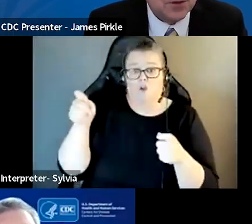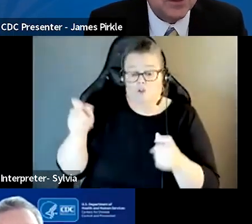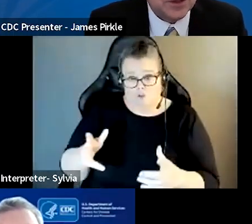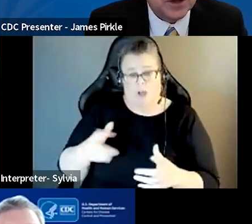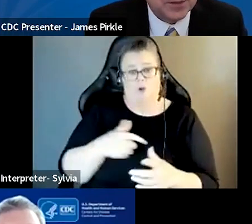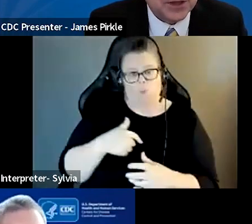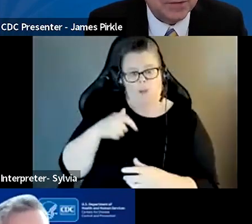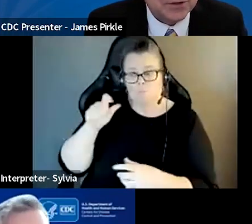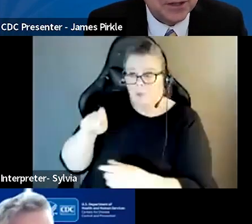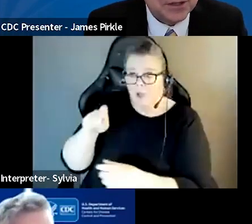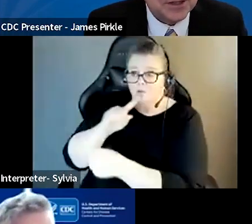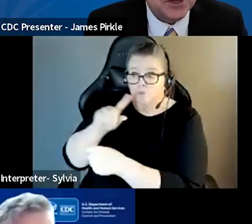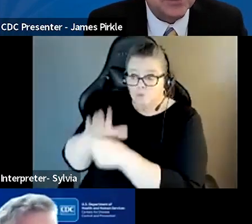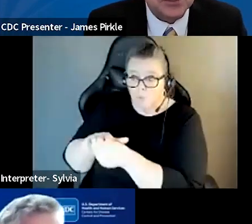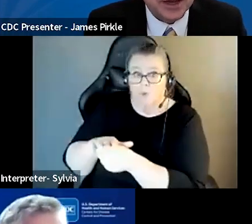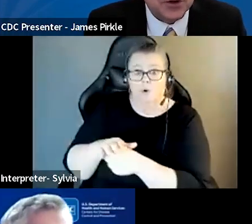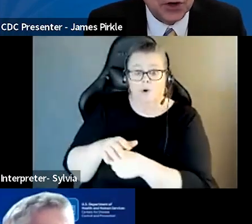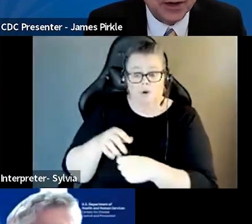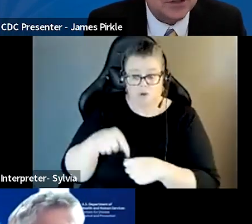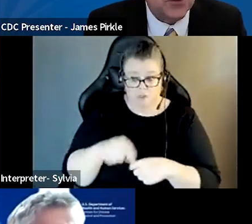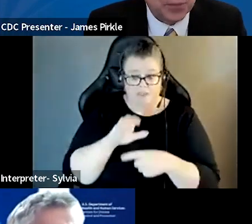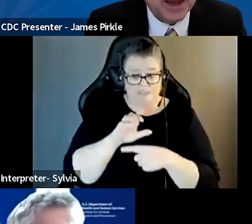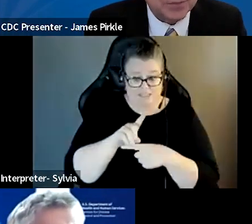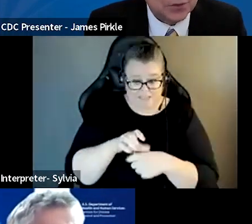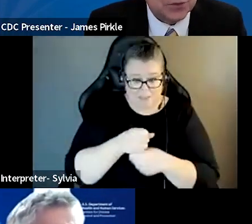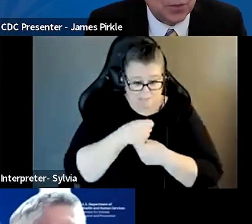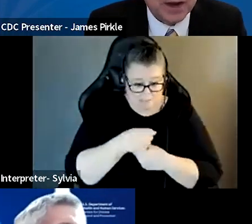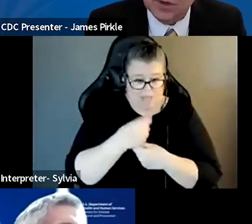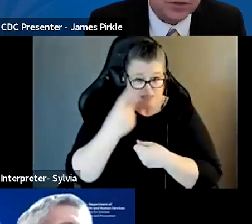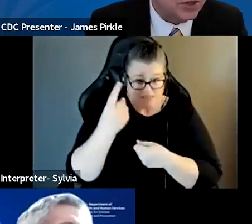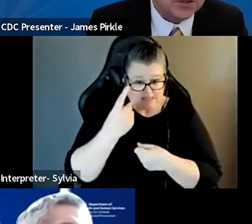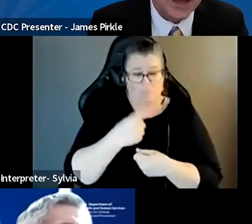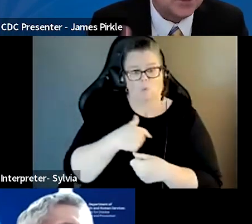that when something comes out of CDC she can stand on it and it's going to be absolutely right because she has got